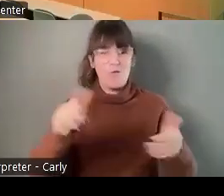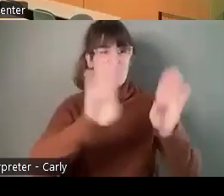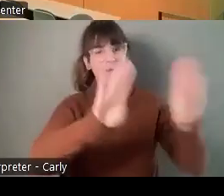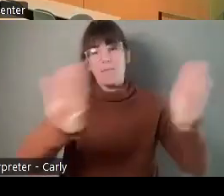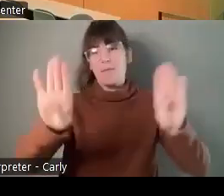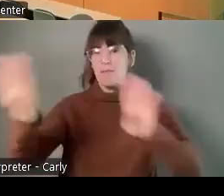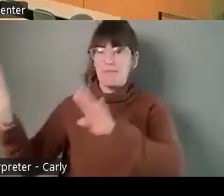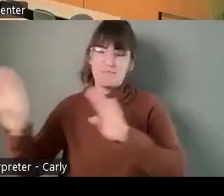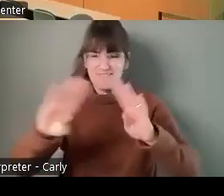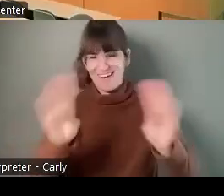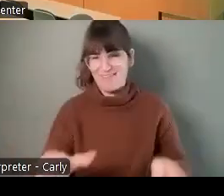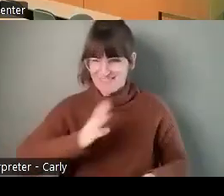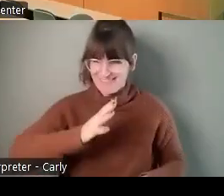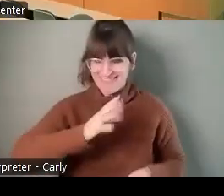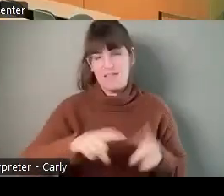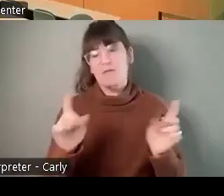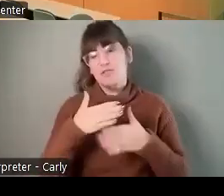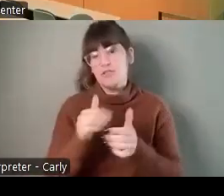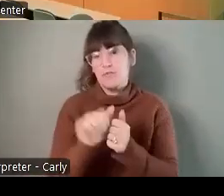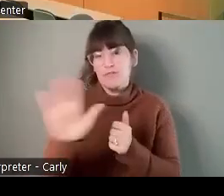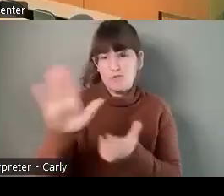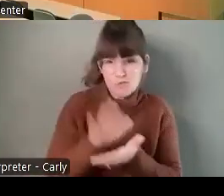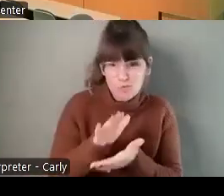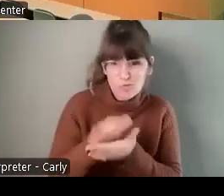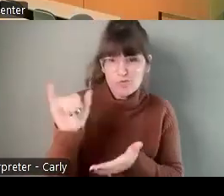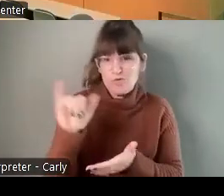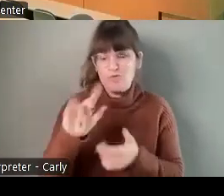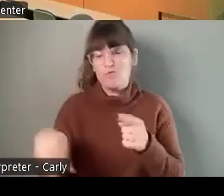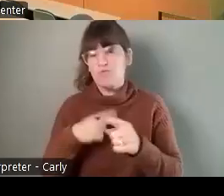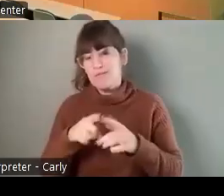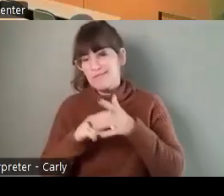also sharing this with their school at the school re-entry meeting and that they're also bringing it